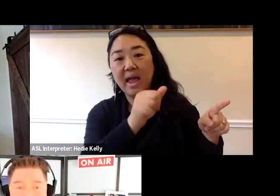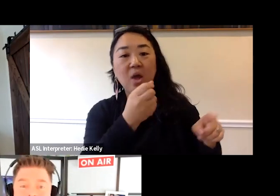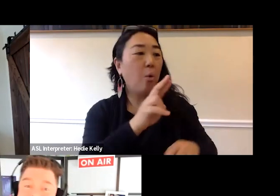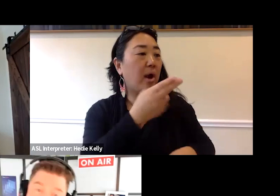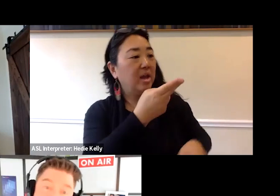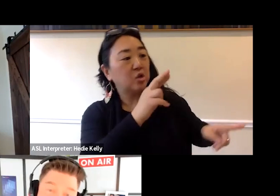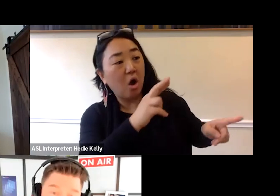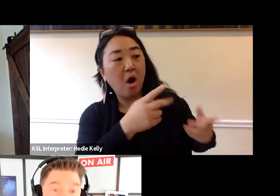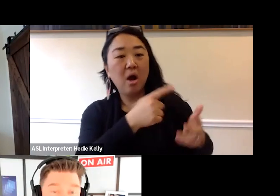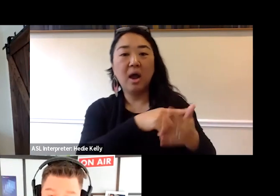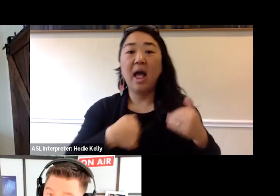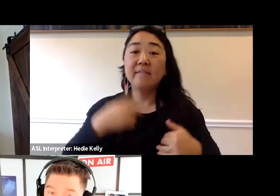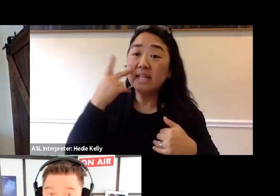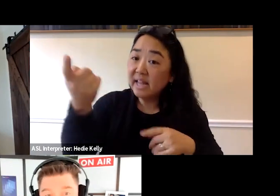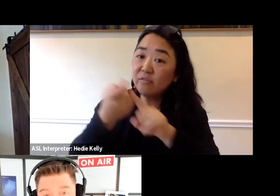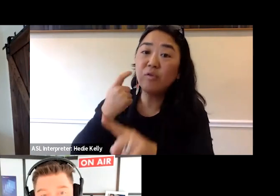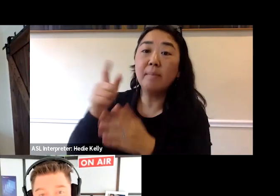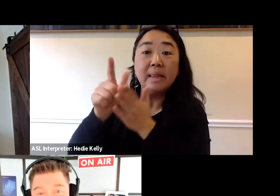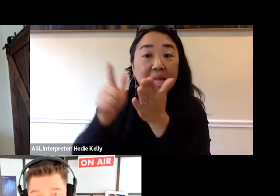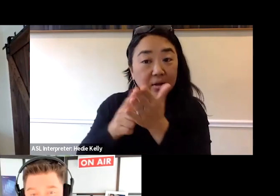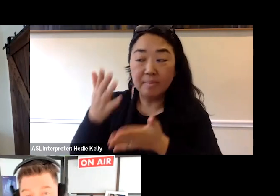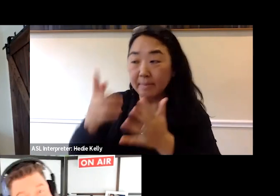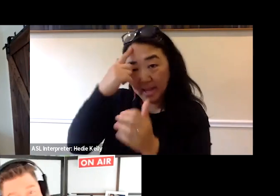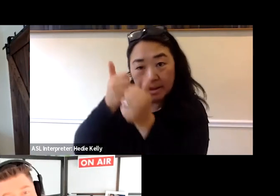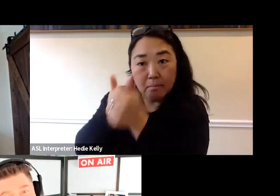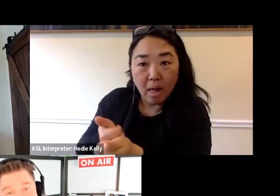We've seen it come from legal or compliance. There might be someone who says, we got to do this.